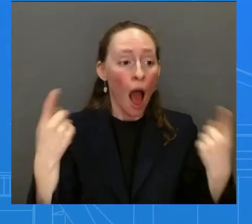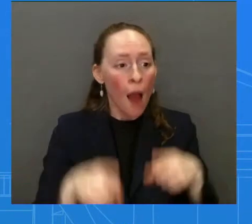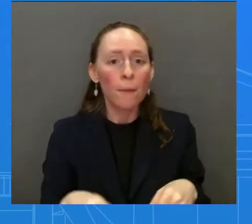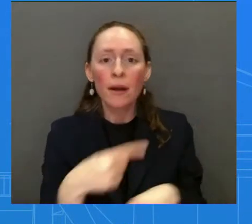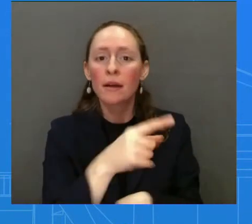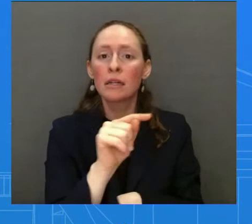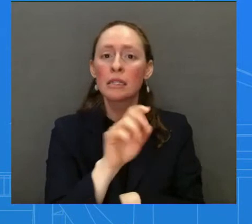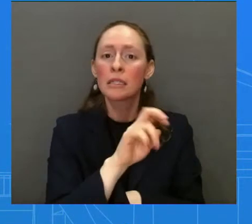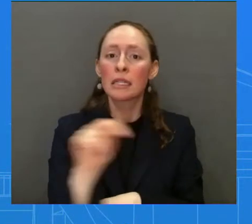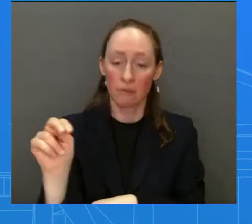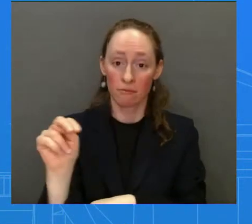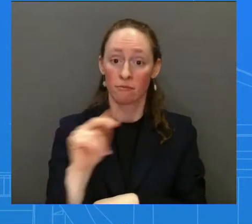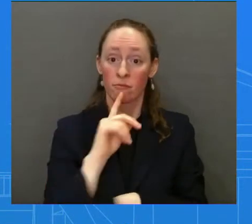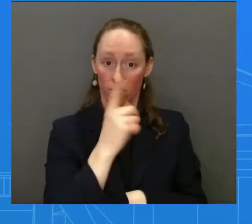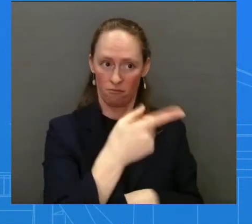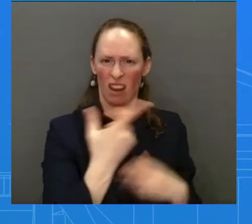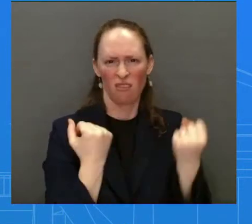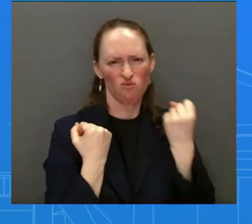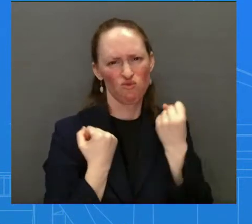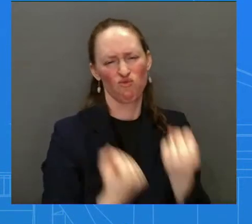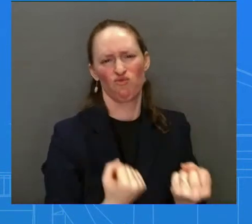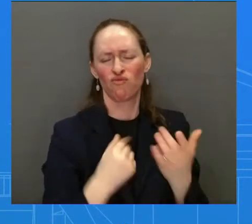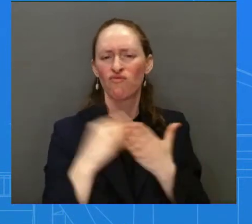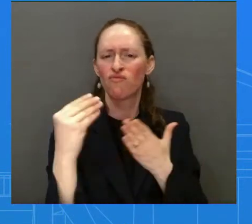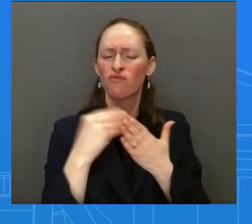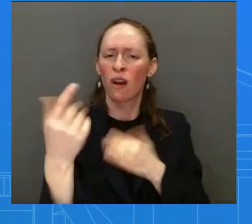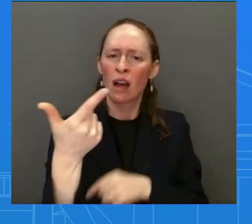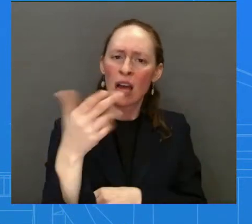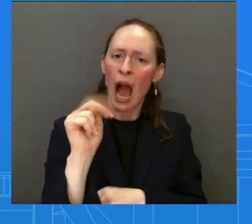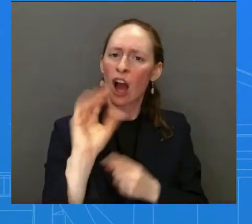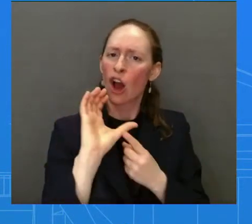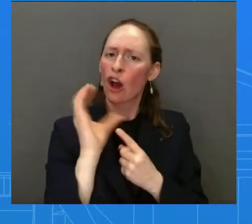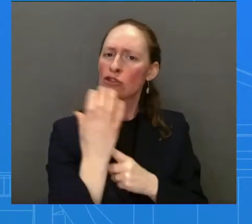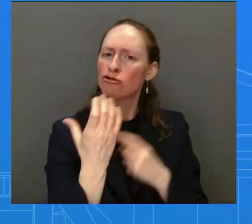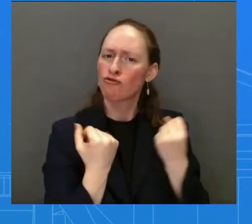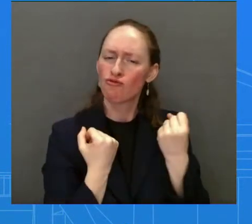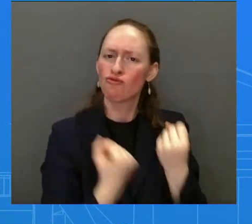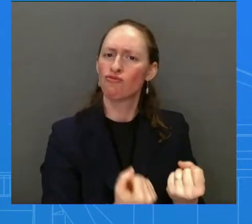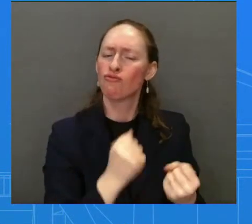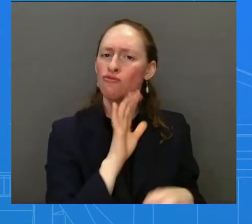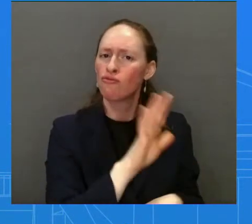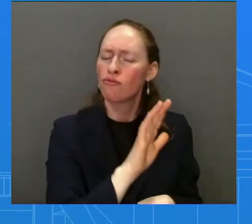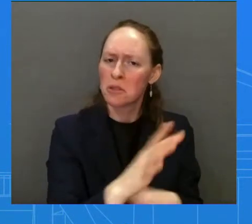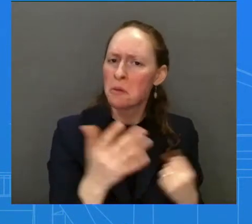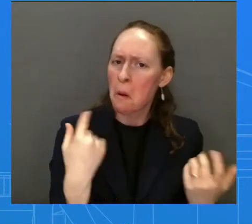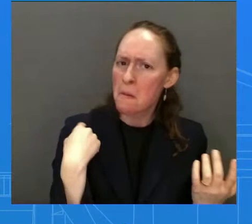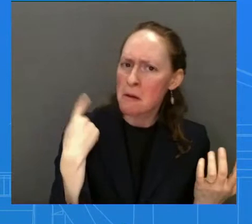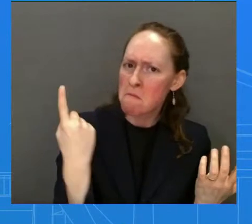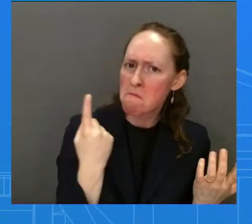Do you think there is any component of this, like having a female suspect -- highly unusual,